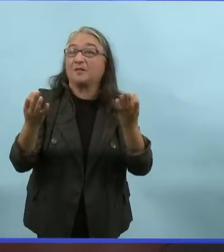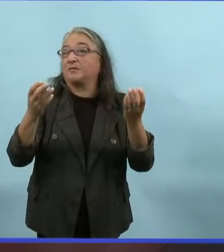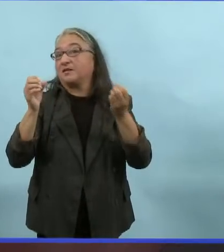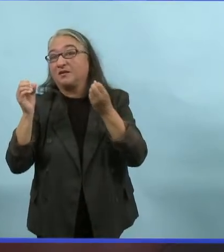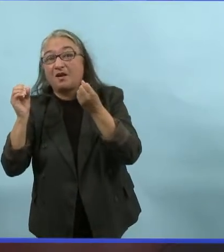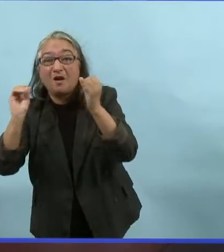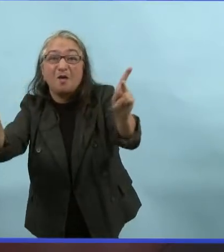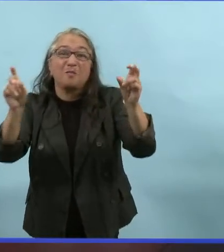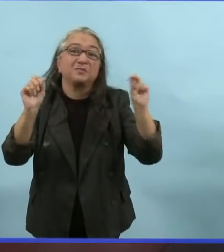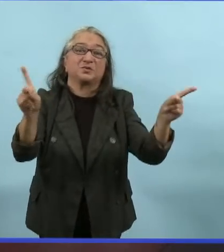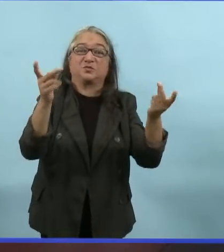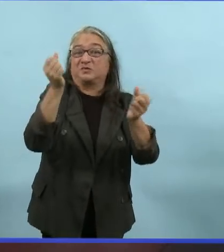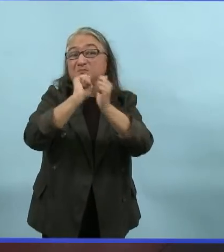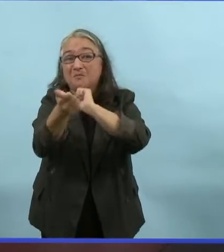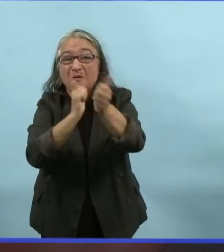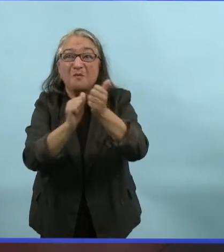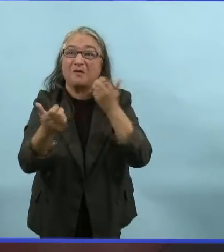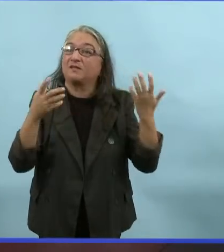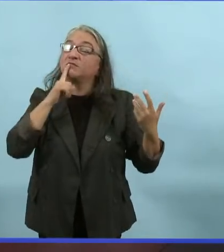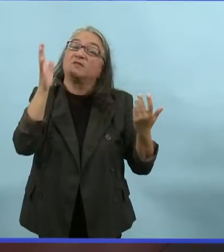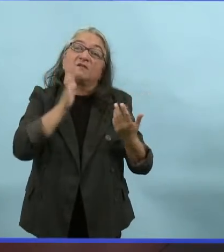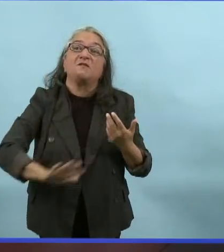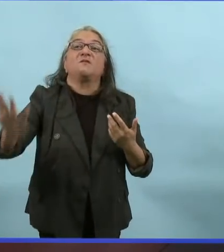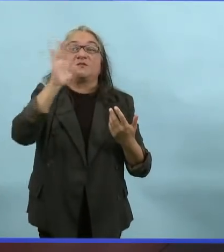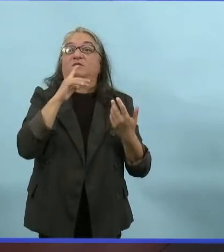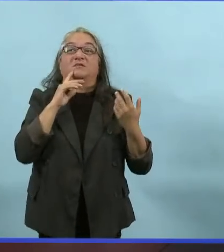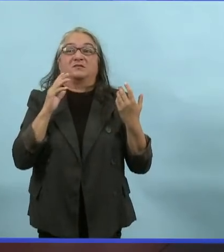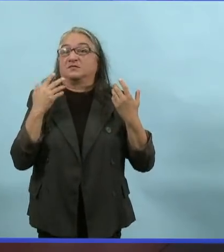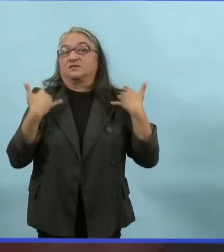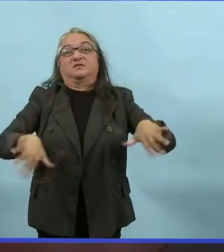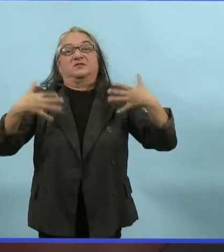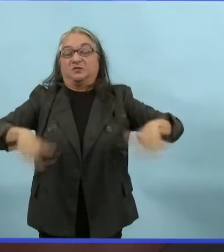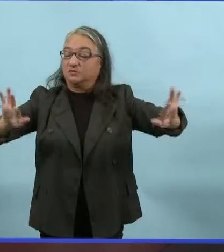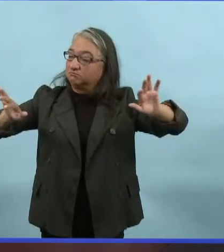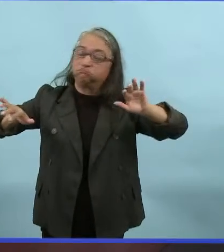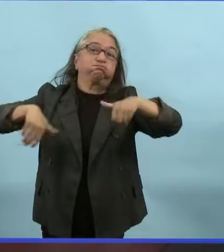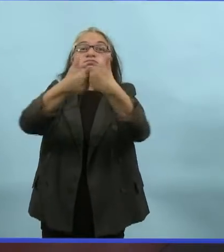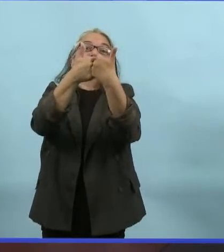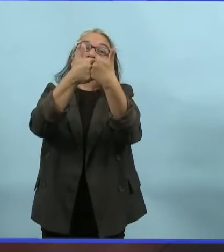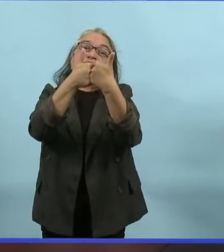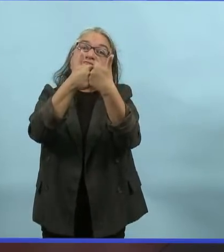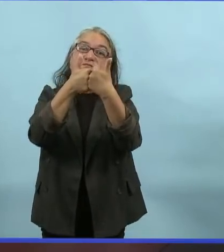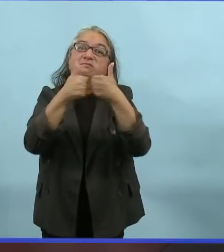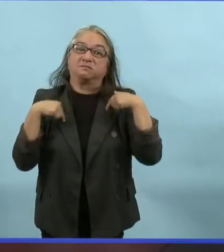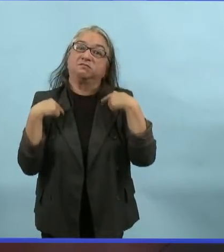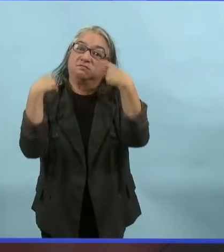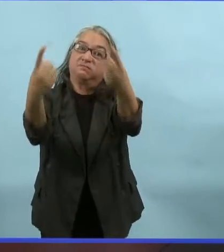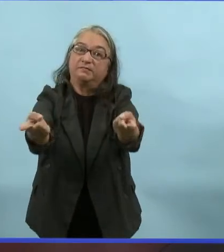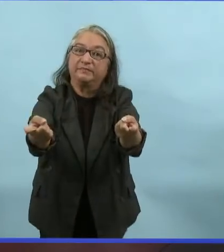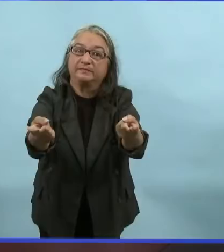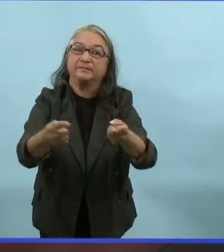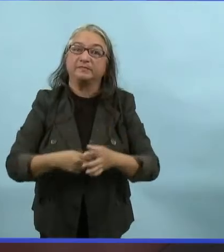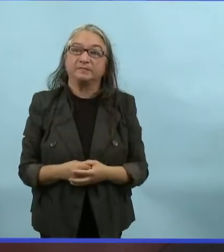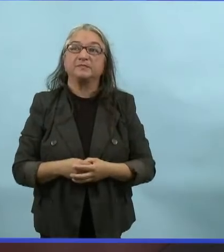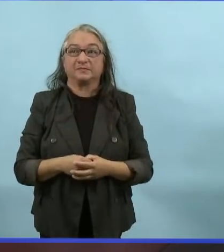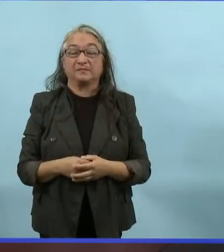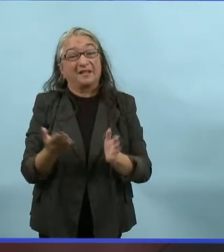it's been really challenging and i just think that putting Manitoban against Manitoban you know isn't